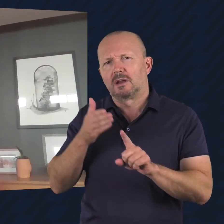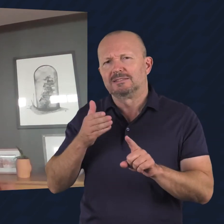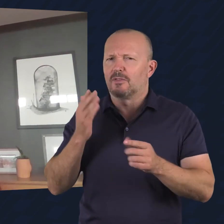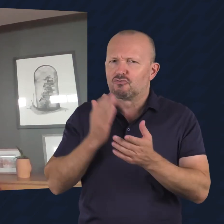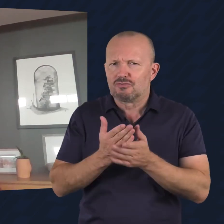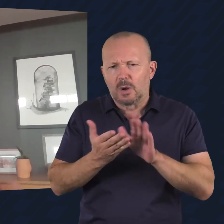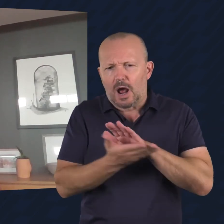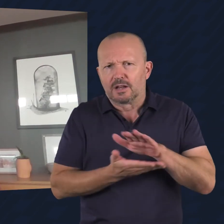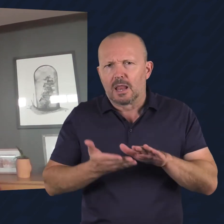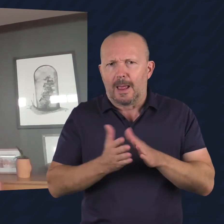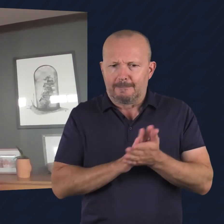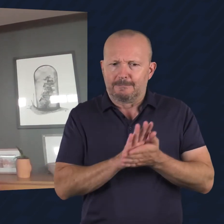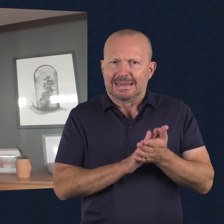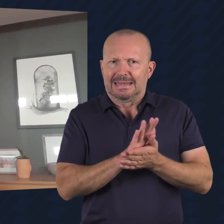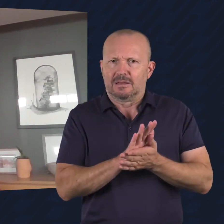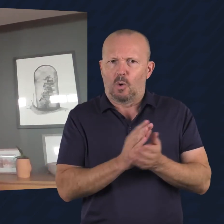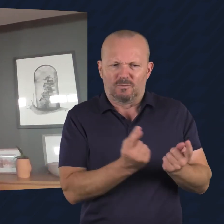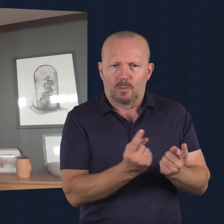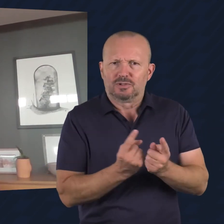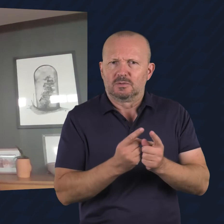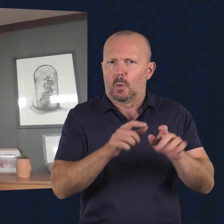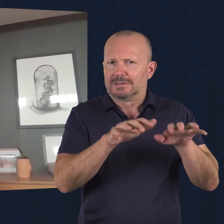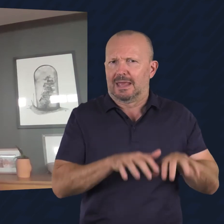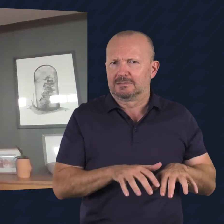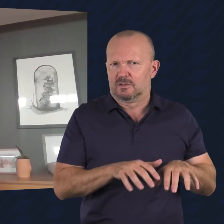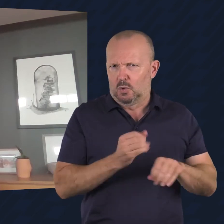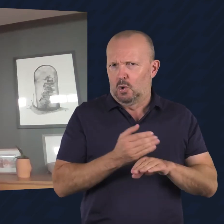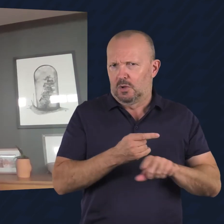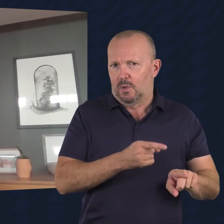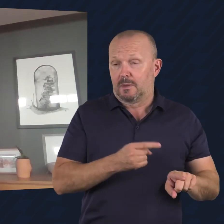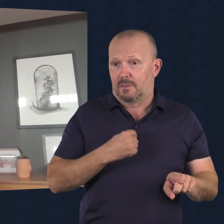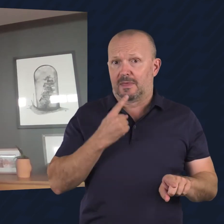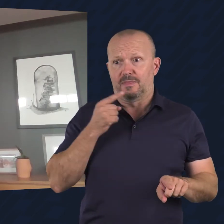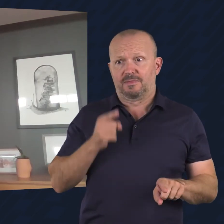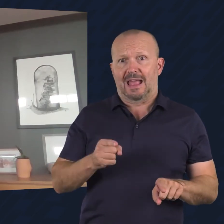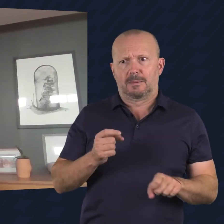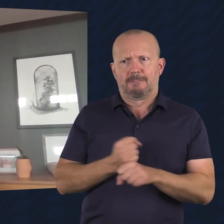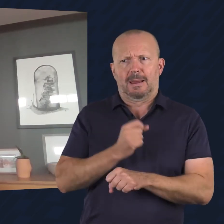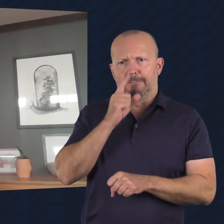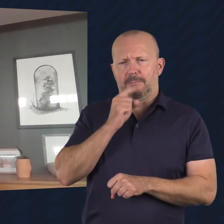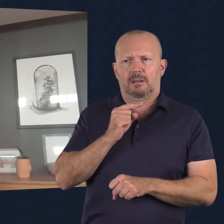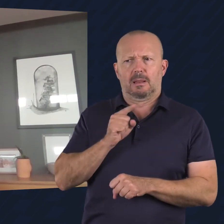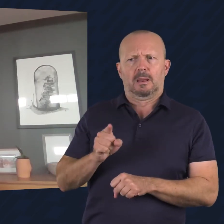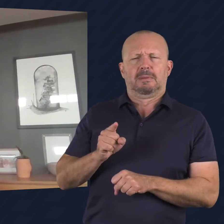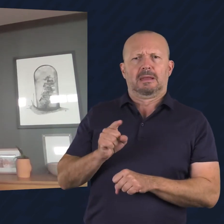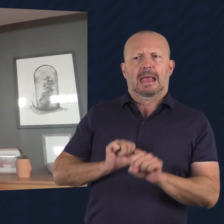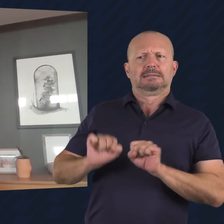of the object or the text that you're working with. And, that's something that I think has made many people hesitant in this area.